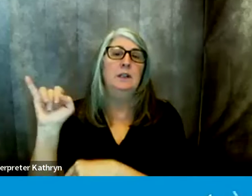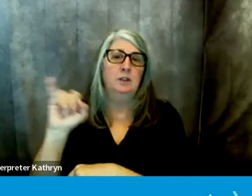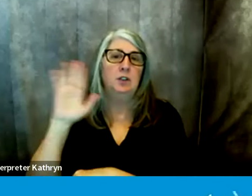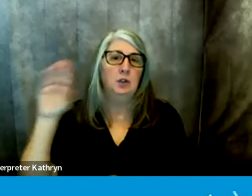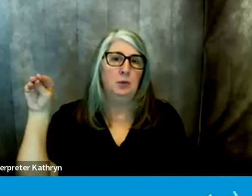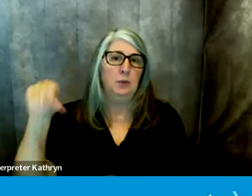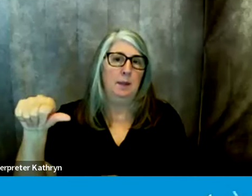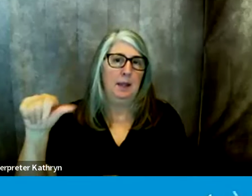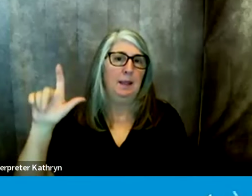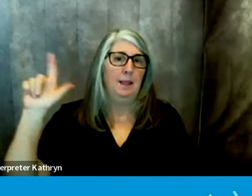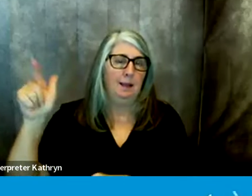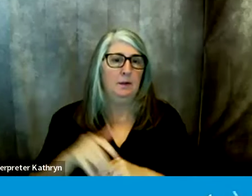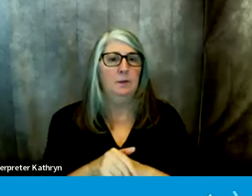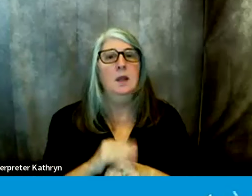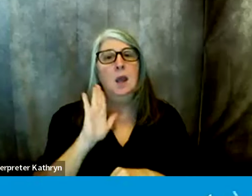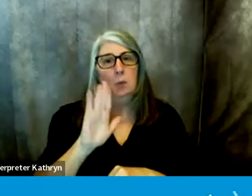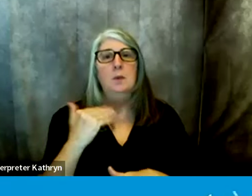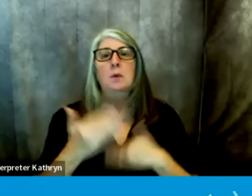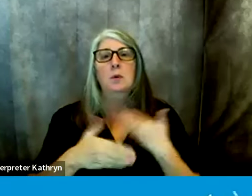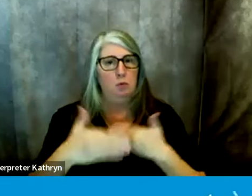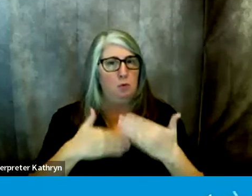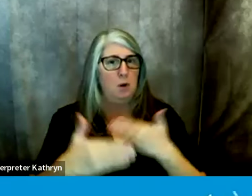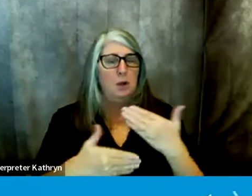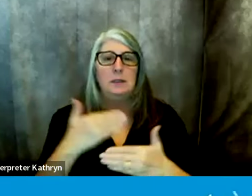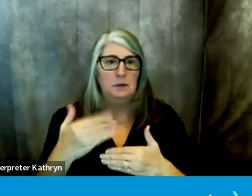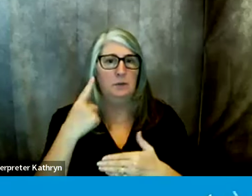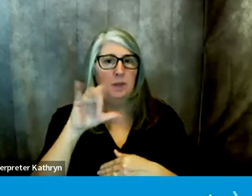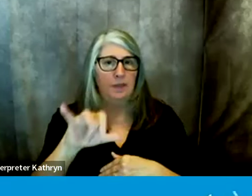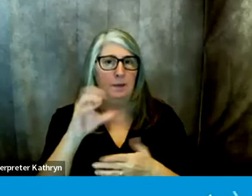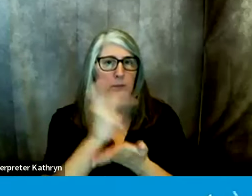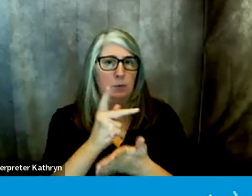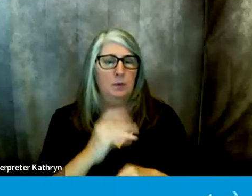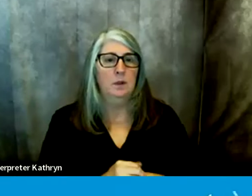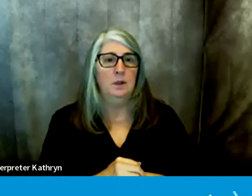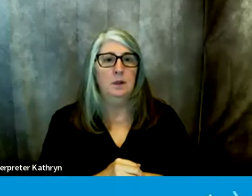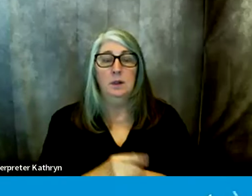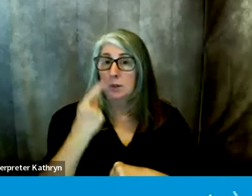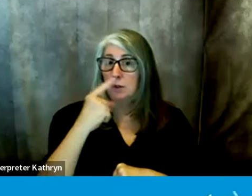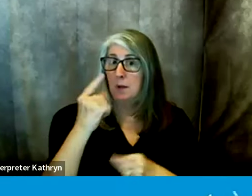and that will be a process that we will go through. Can you disclose at this point in time a price point?